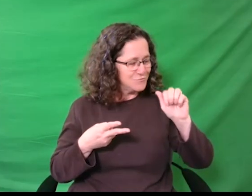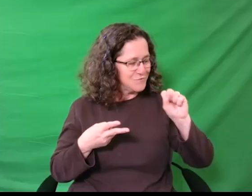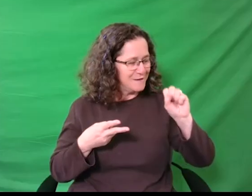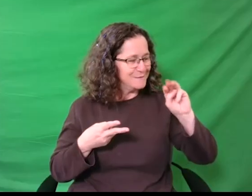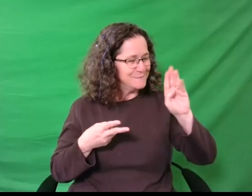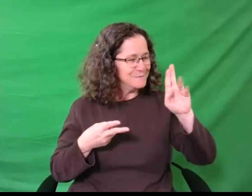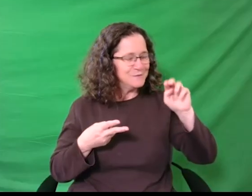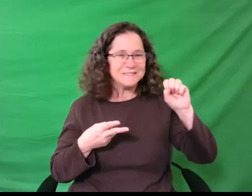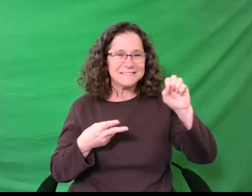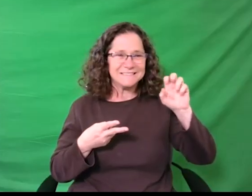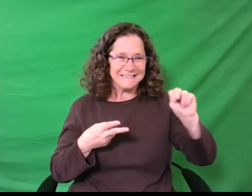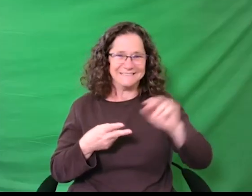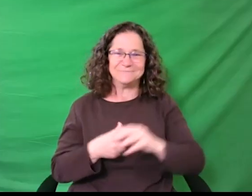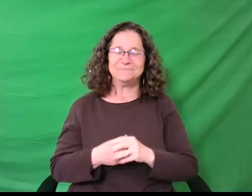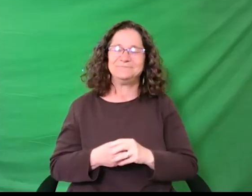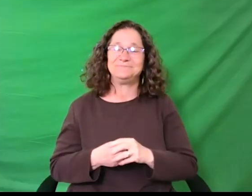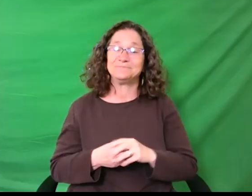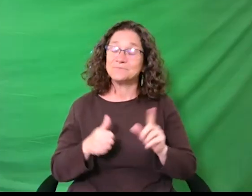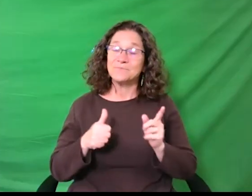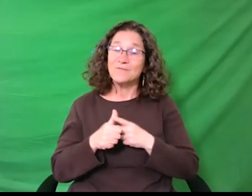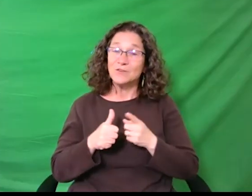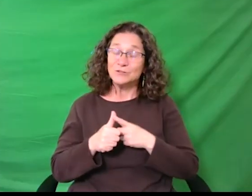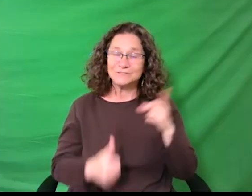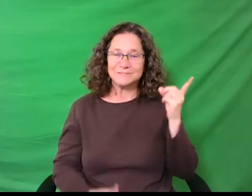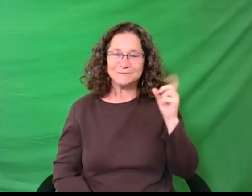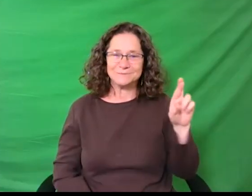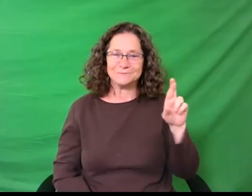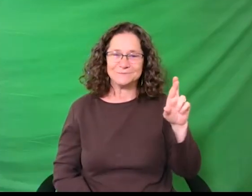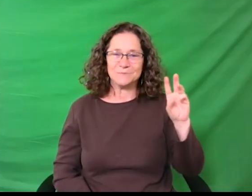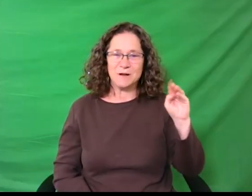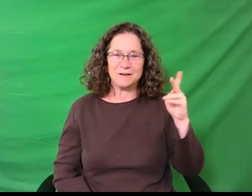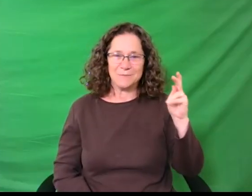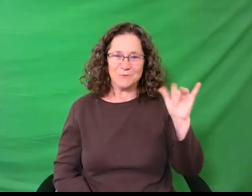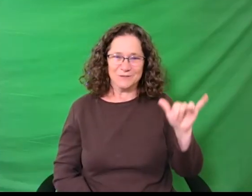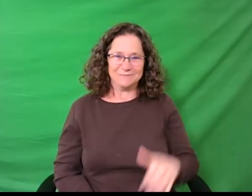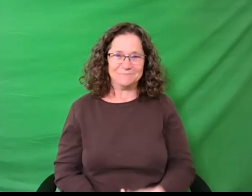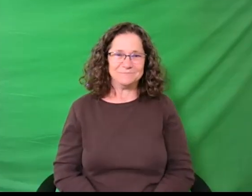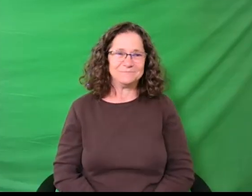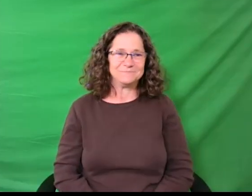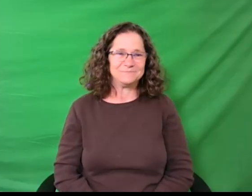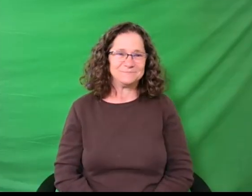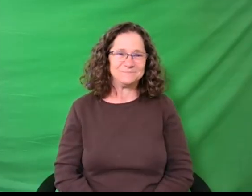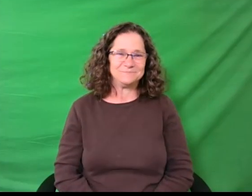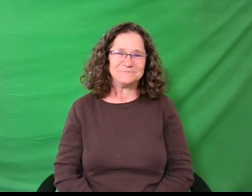To start us off will be Dr. Montgomery. Hi, everyone.